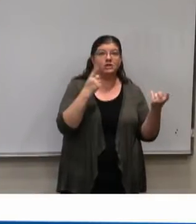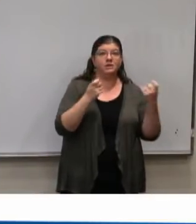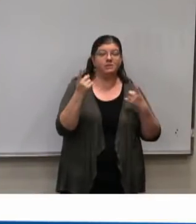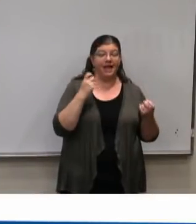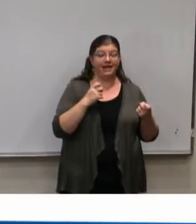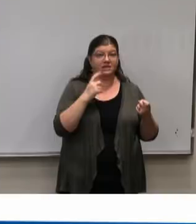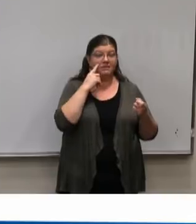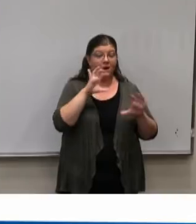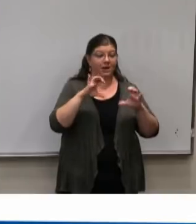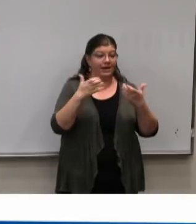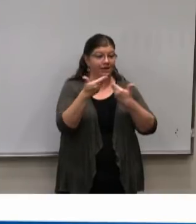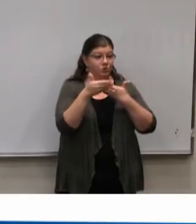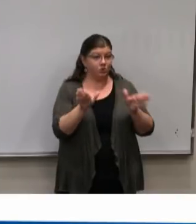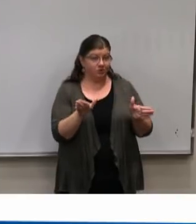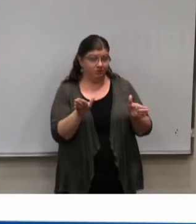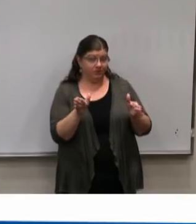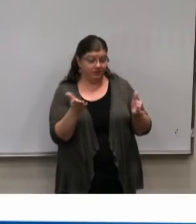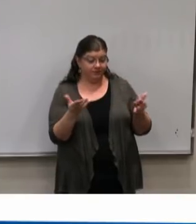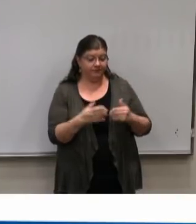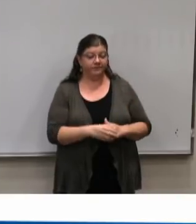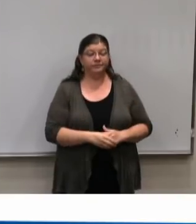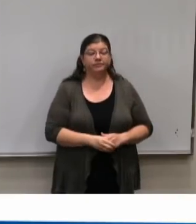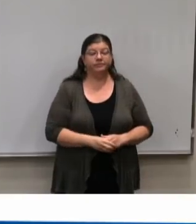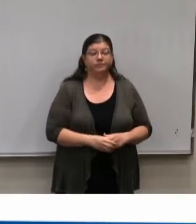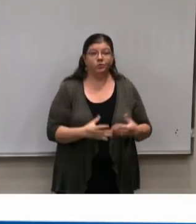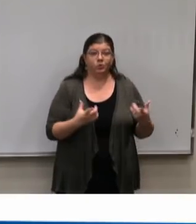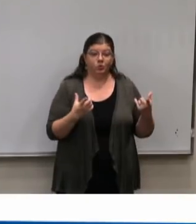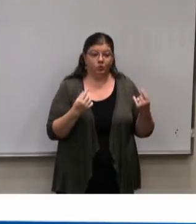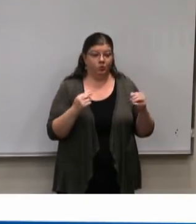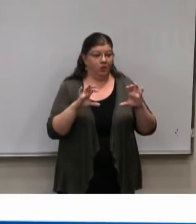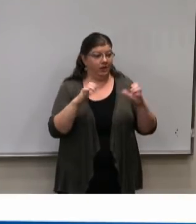about classrooms is what are you going to do in the classroom setting?